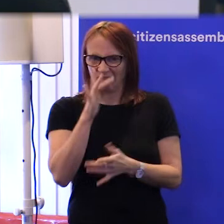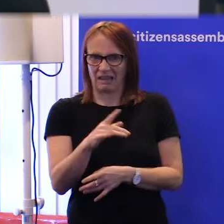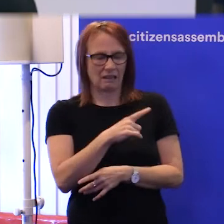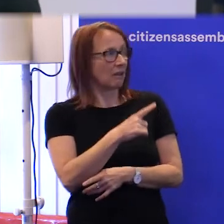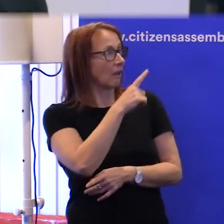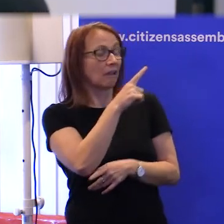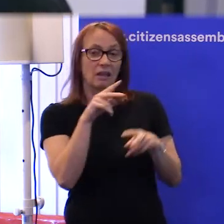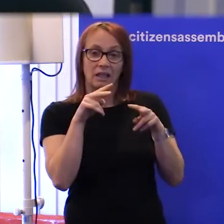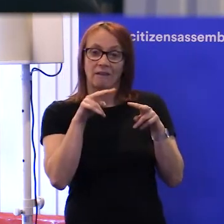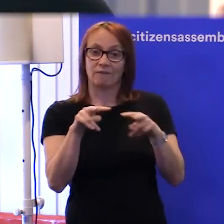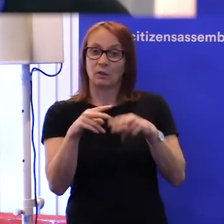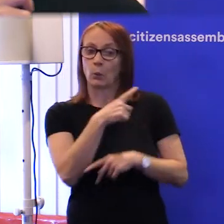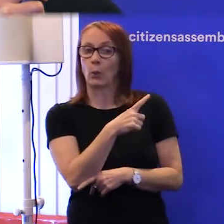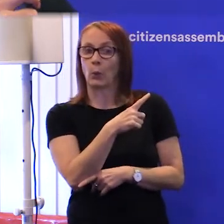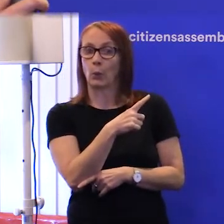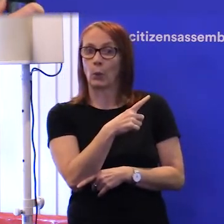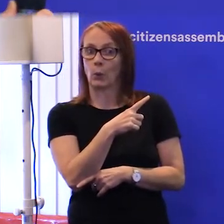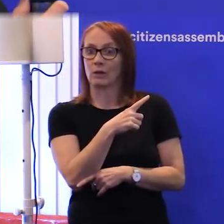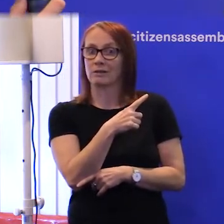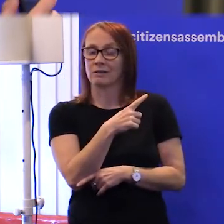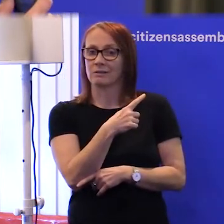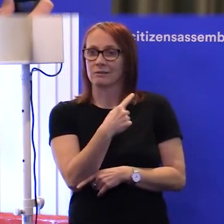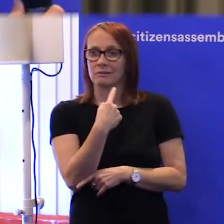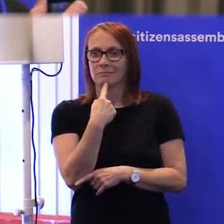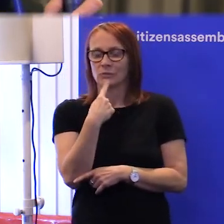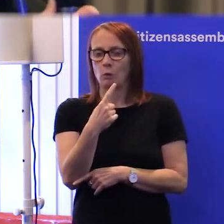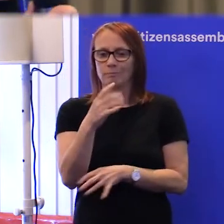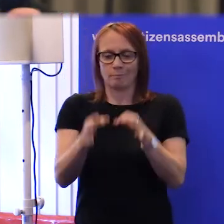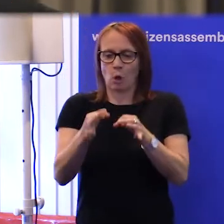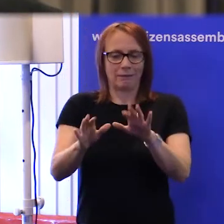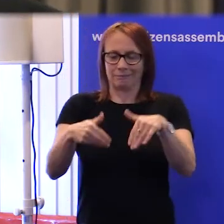apps when again and I'm not trying to put pause a political point but the